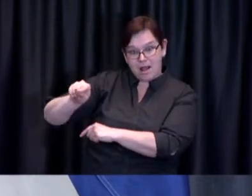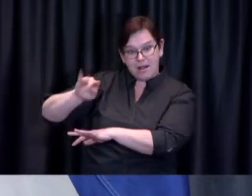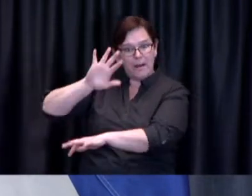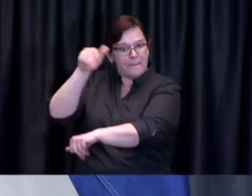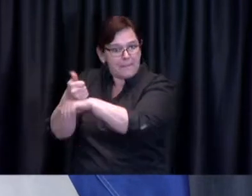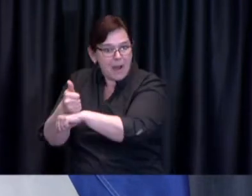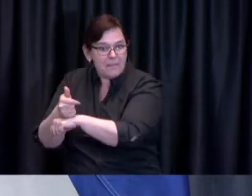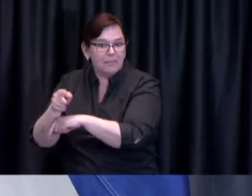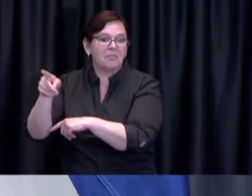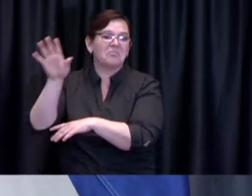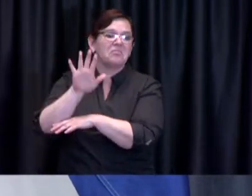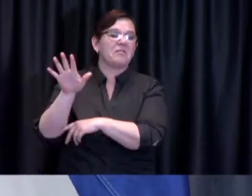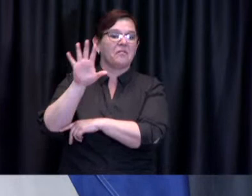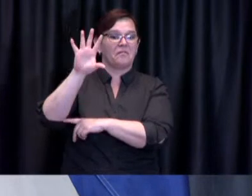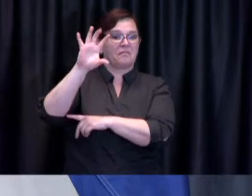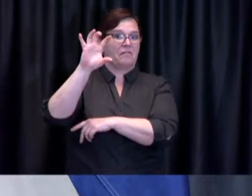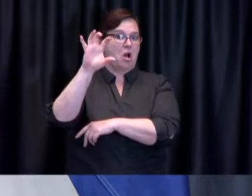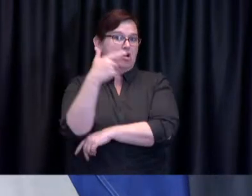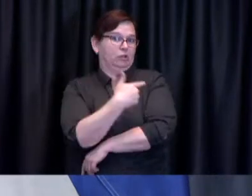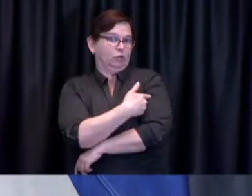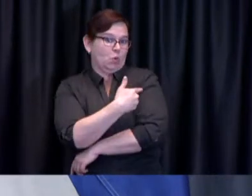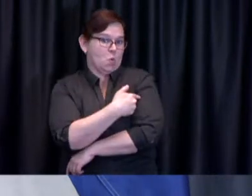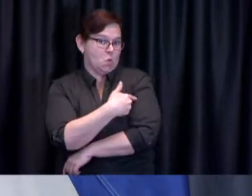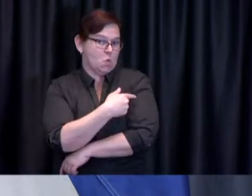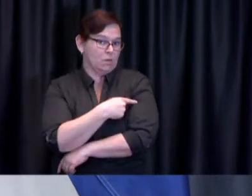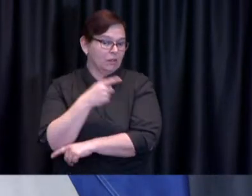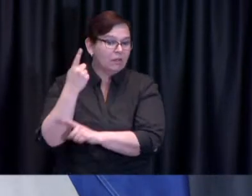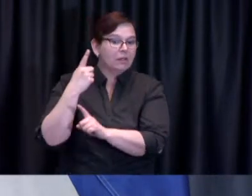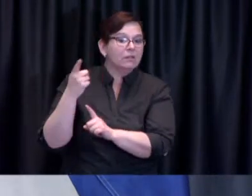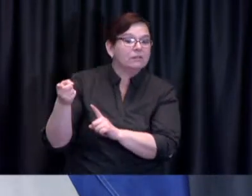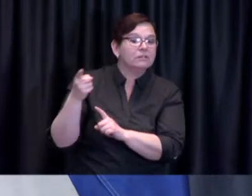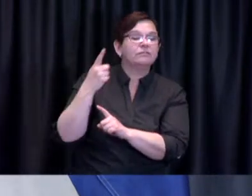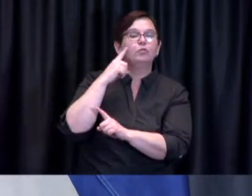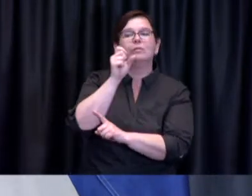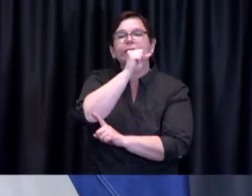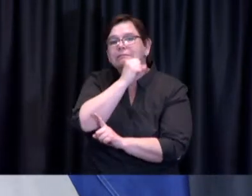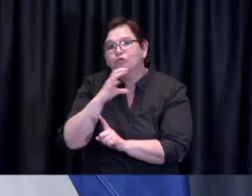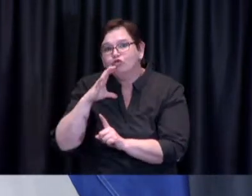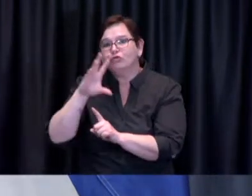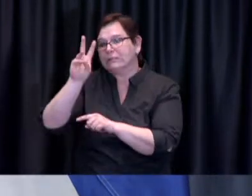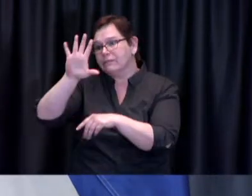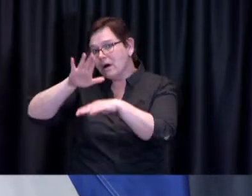doses to seniors and to their caregivers who drive them there I'm glad the TTC was able to